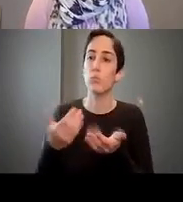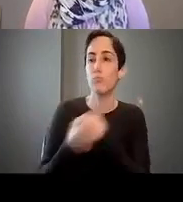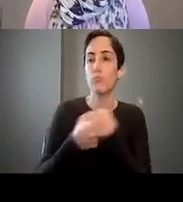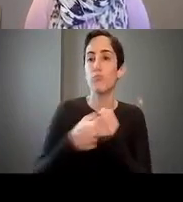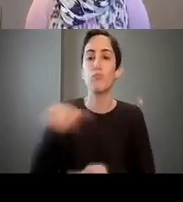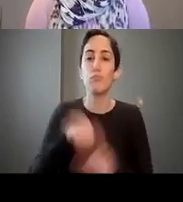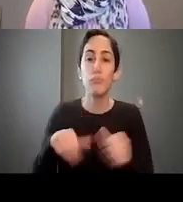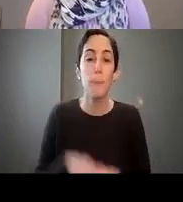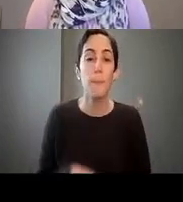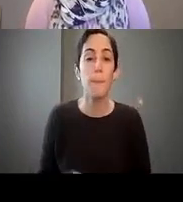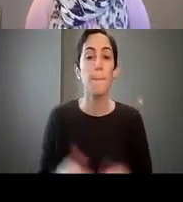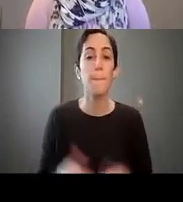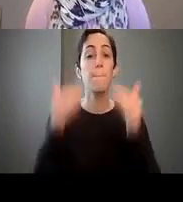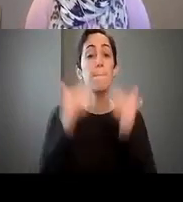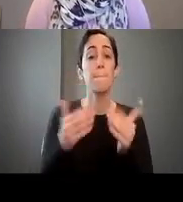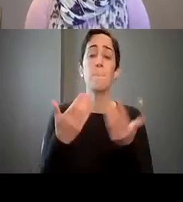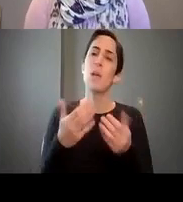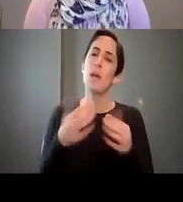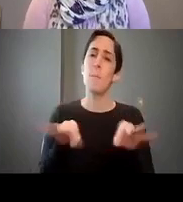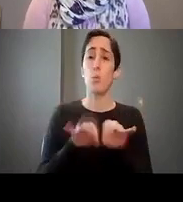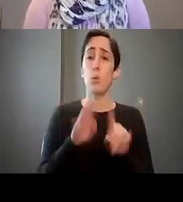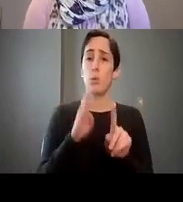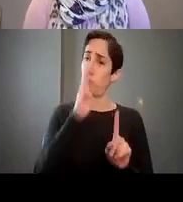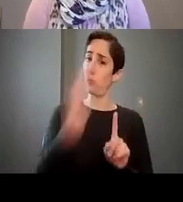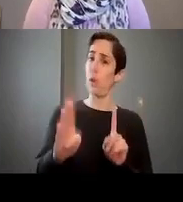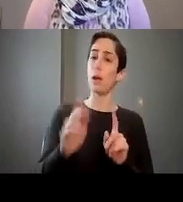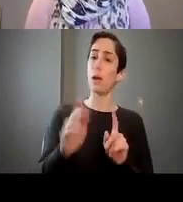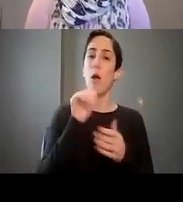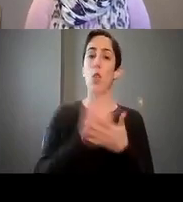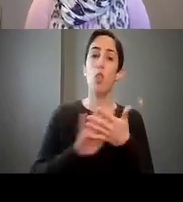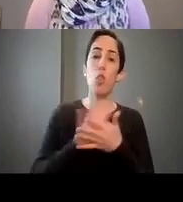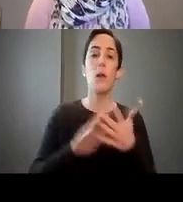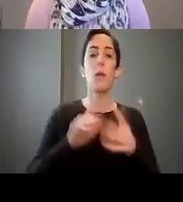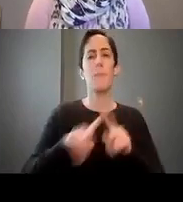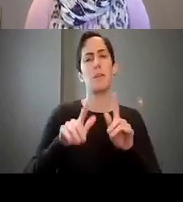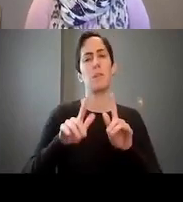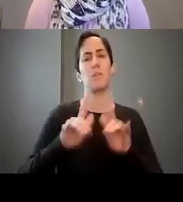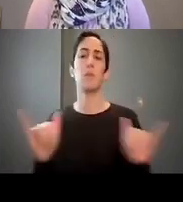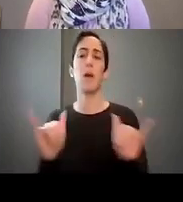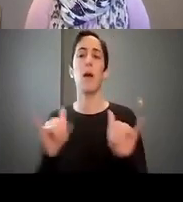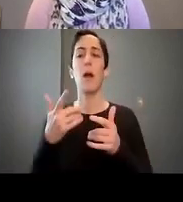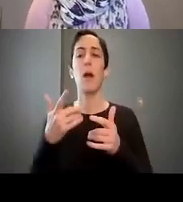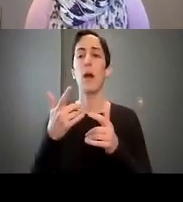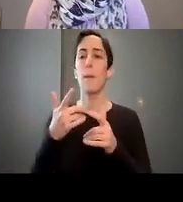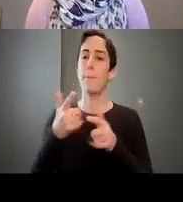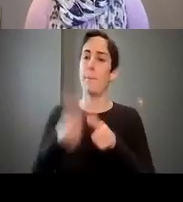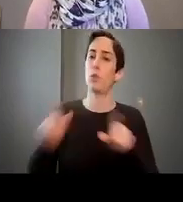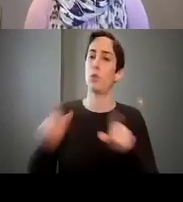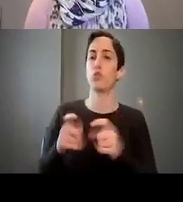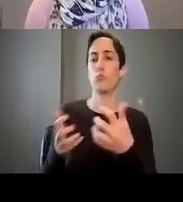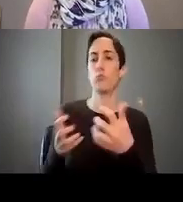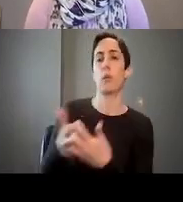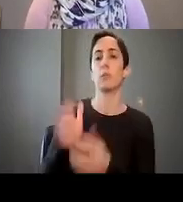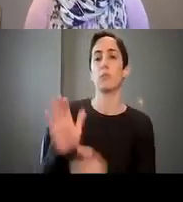age-appropriate transparency. There are a you talk about real things but also use lot of really great resources that have age-appropriate transparency. There are a been floating around and we're happy to lot of really great resources that have recirculate about how to talk about been floating around and we're happy to